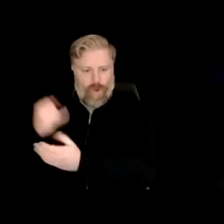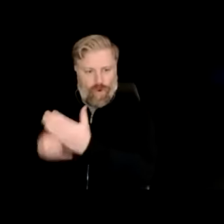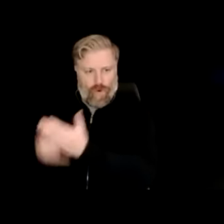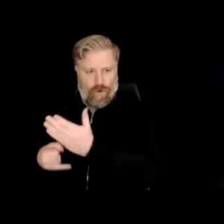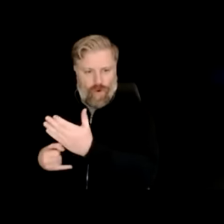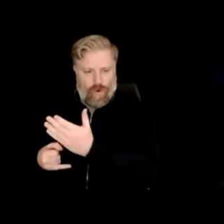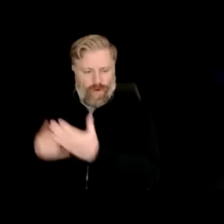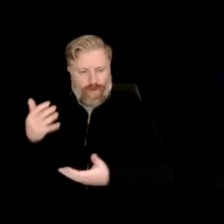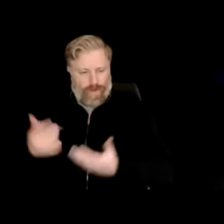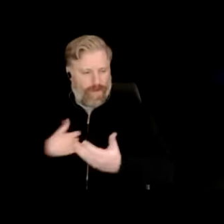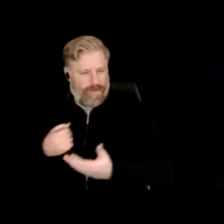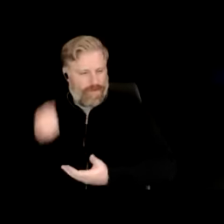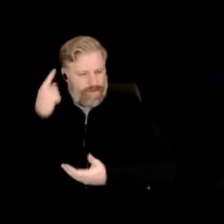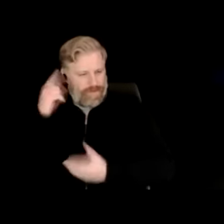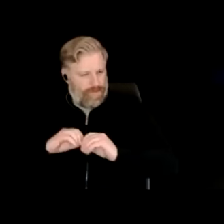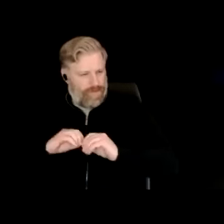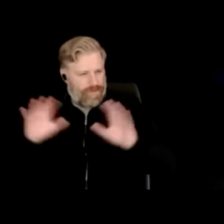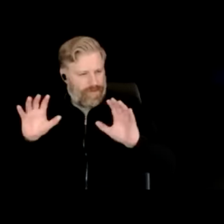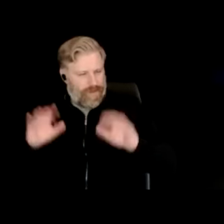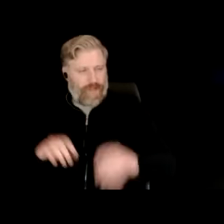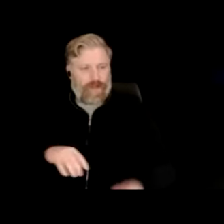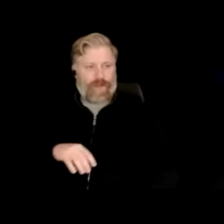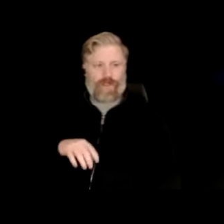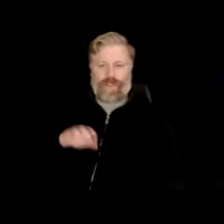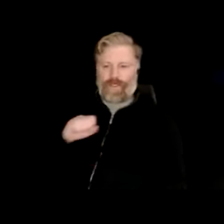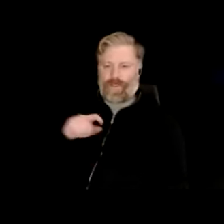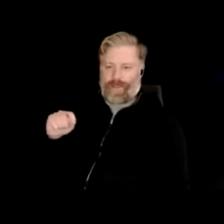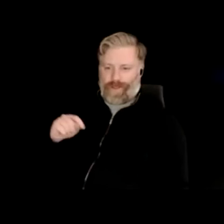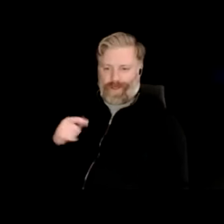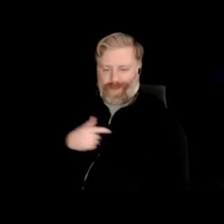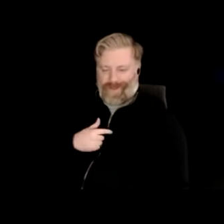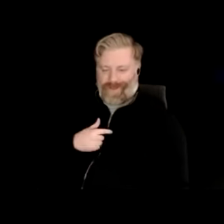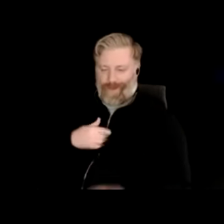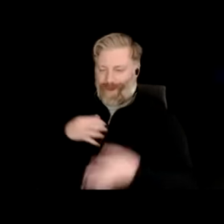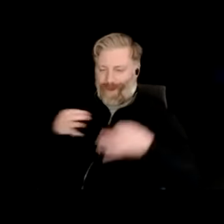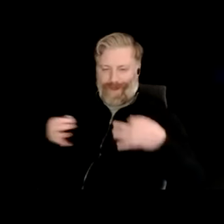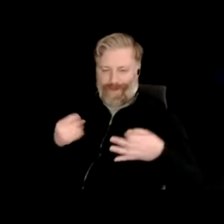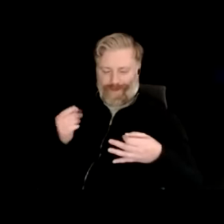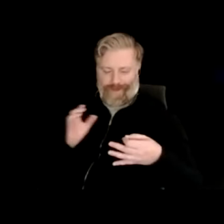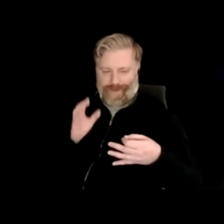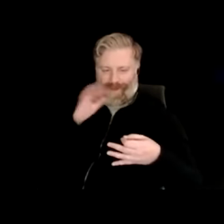Maybe I'm not fully understanding that question. [Scott] Yeah, I sort of said it kind of strange too. Emily, I believe your question is